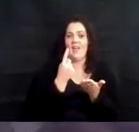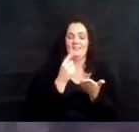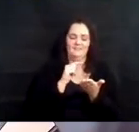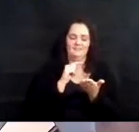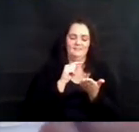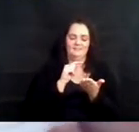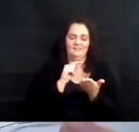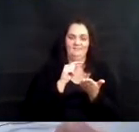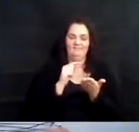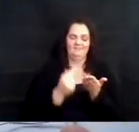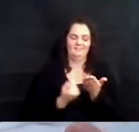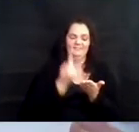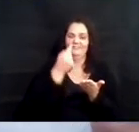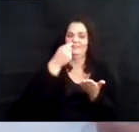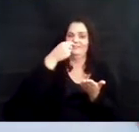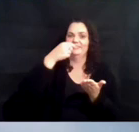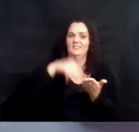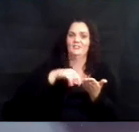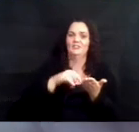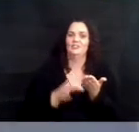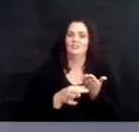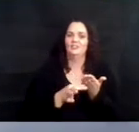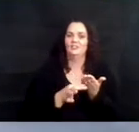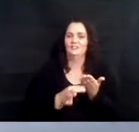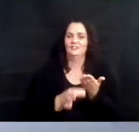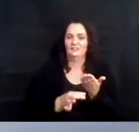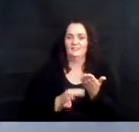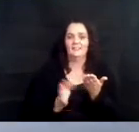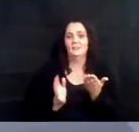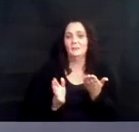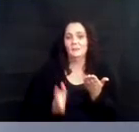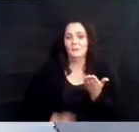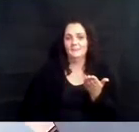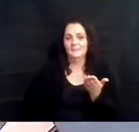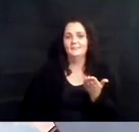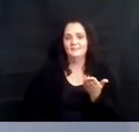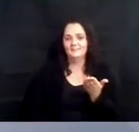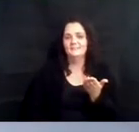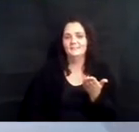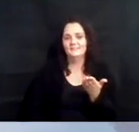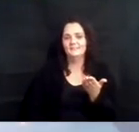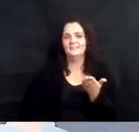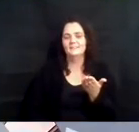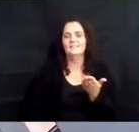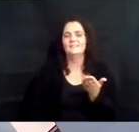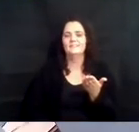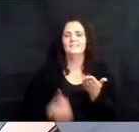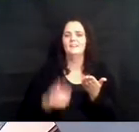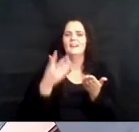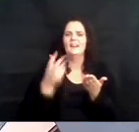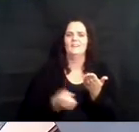Alright, just like that alright, and then you should have those two tails of thread, hanging out the back.